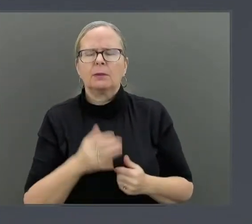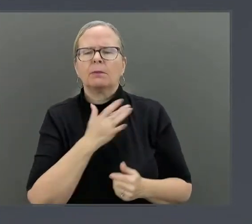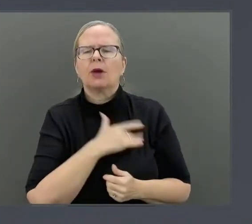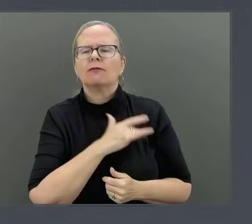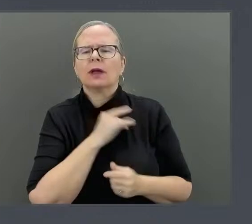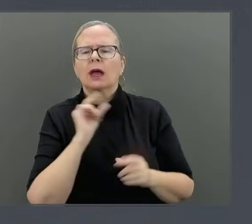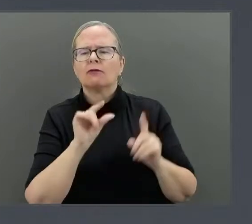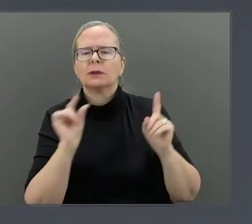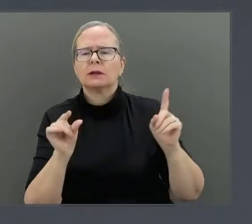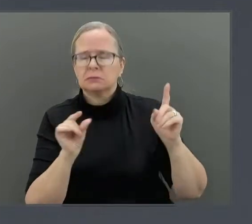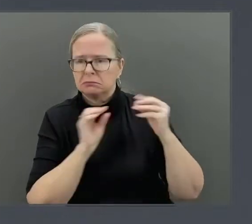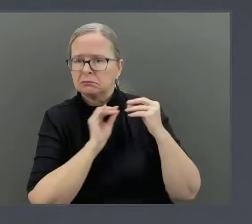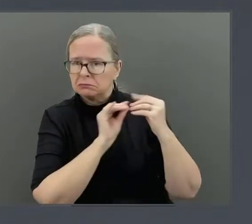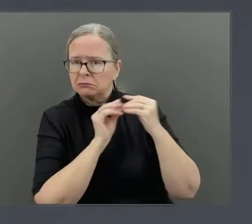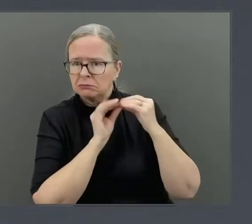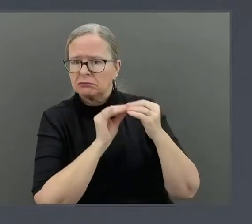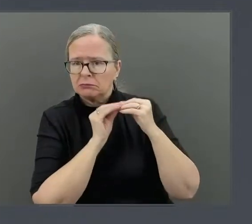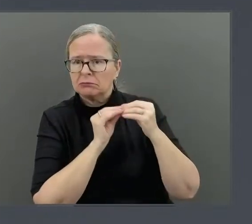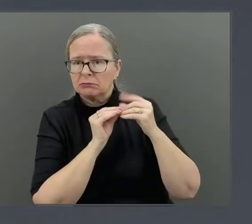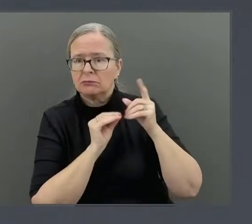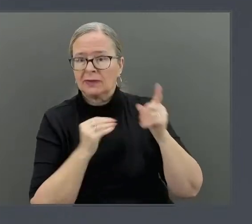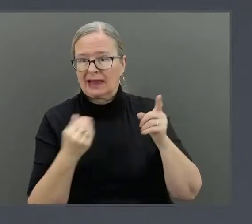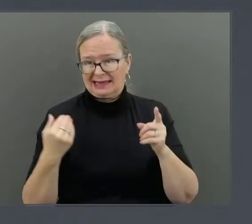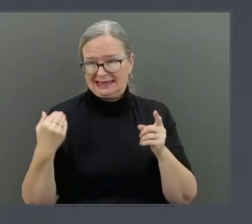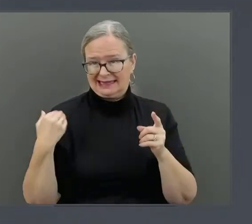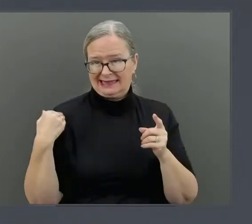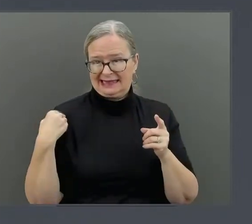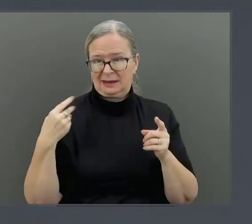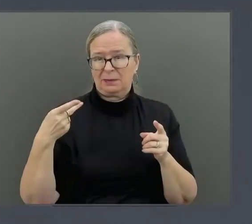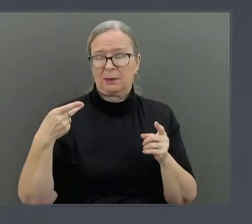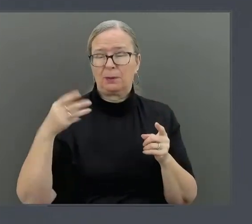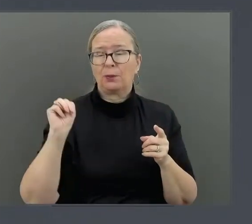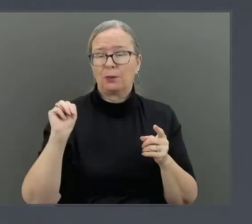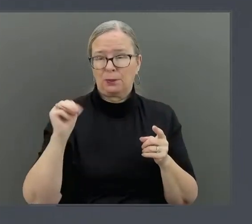checked in with us on the weekend as well so as we need assistance we will continue to ask for